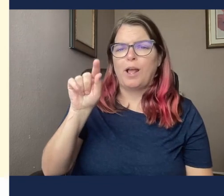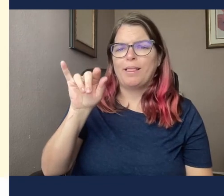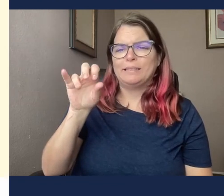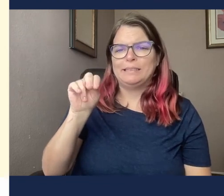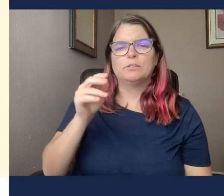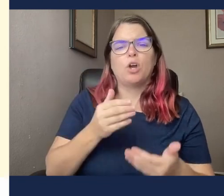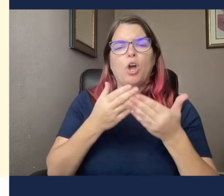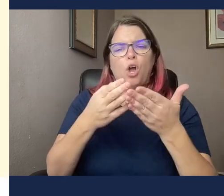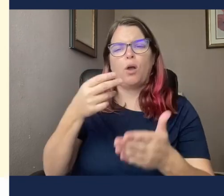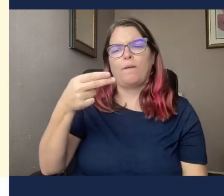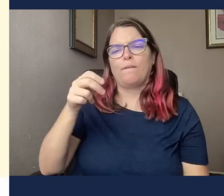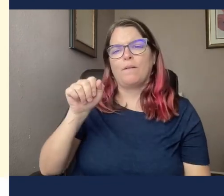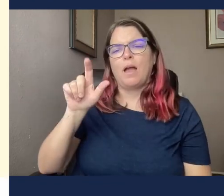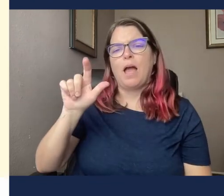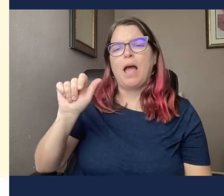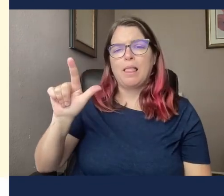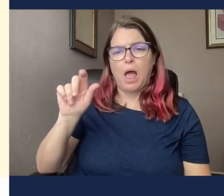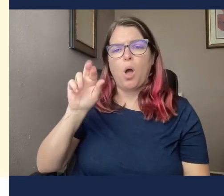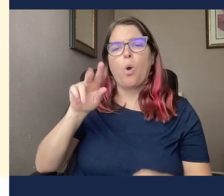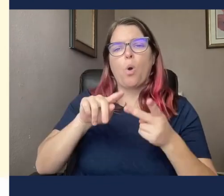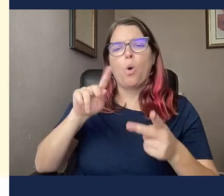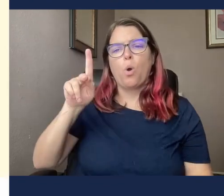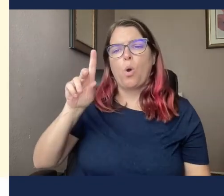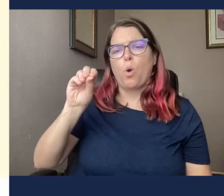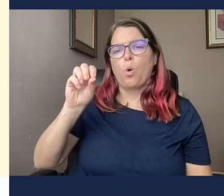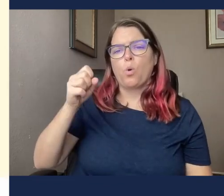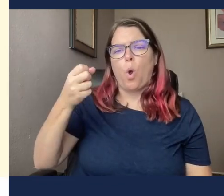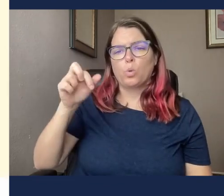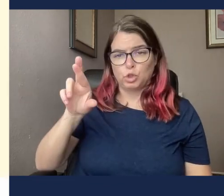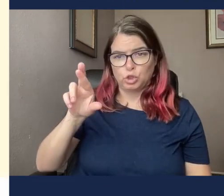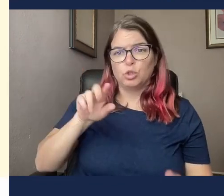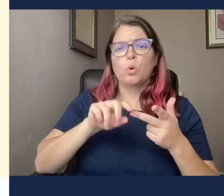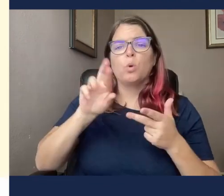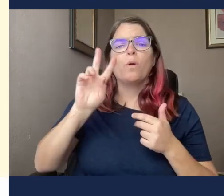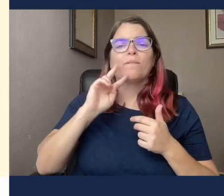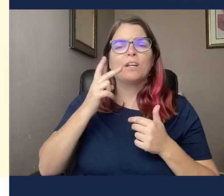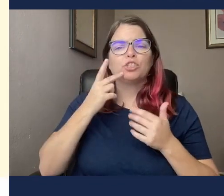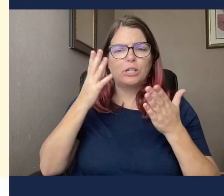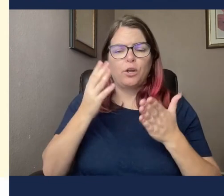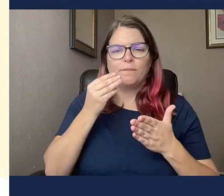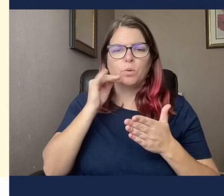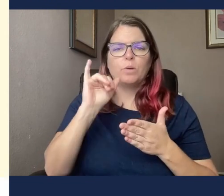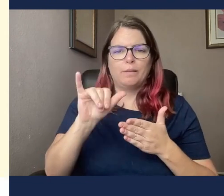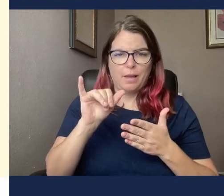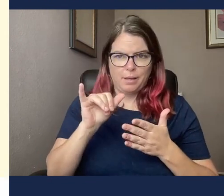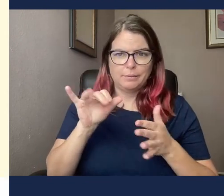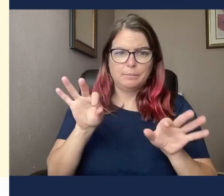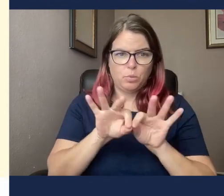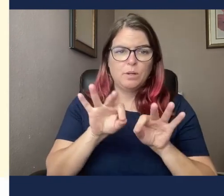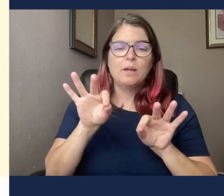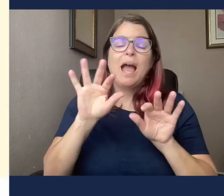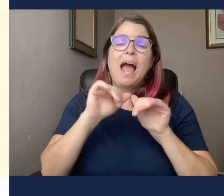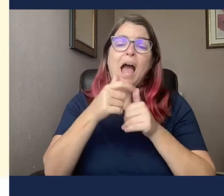home countries in the Middle in the Middle East that were also supported by the U.S. we've also been toll that what is